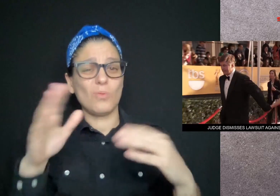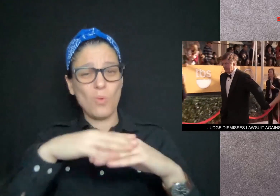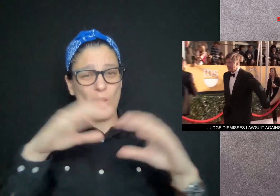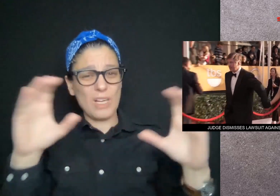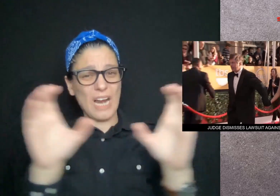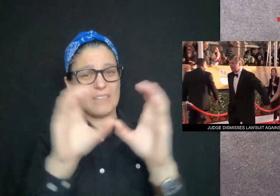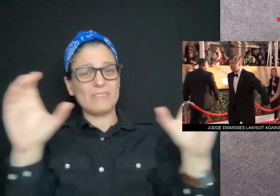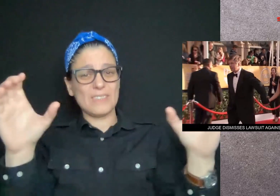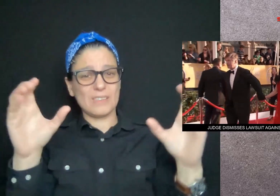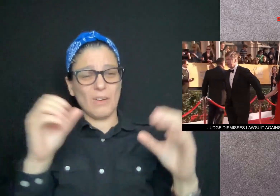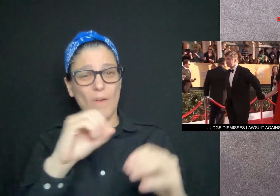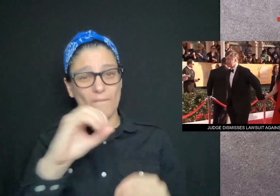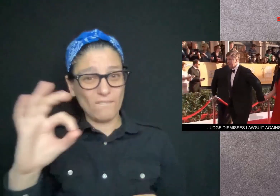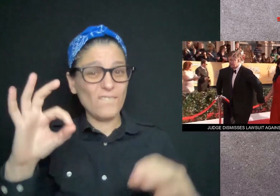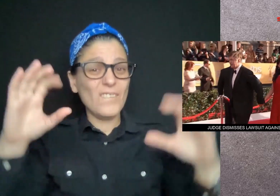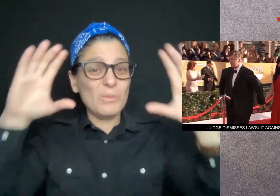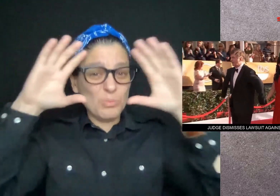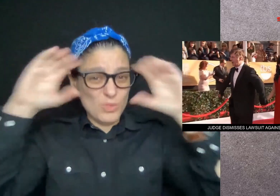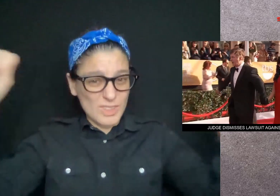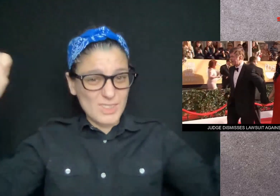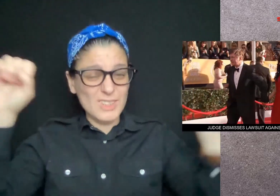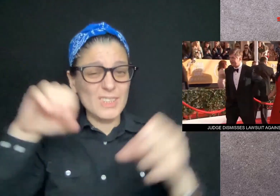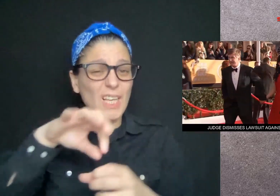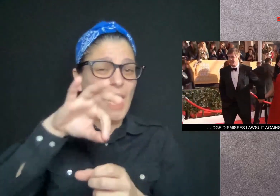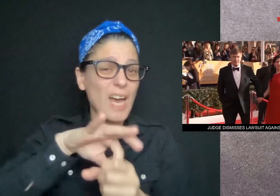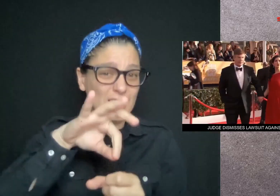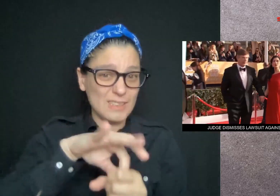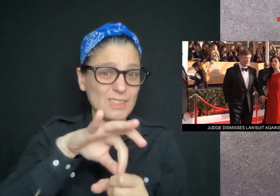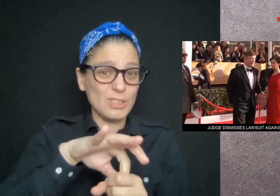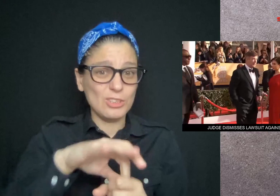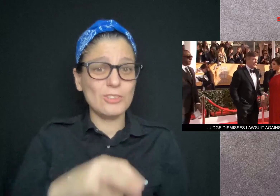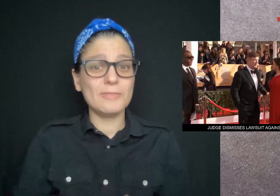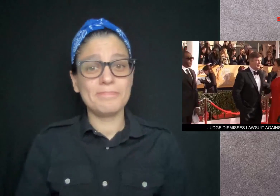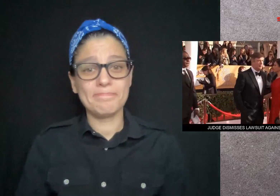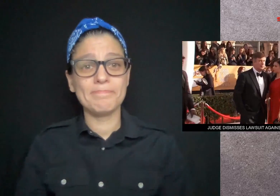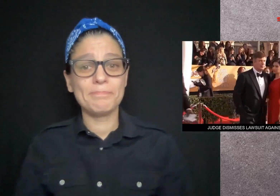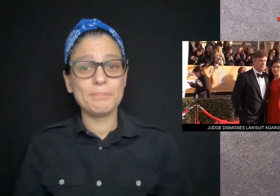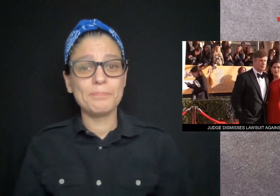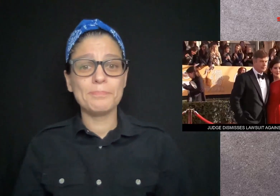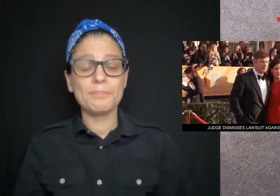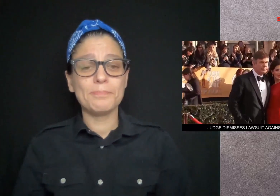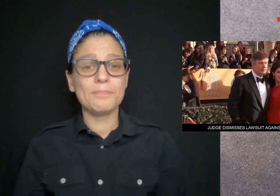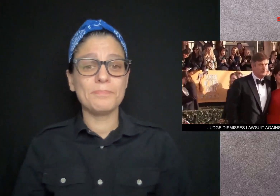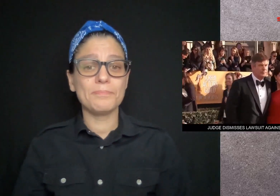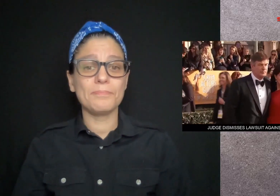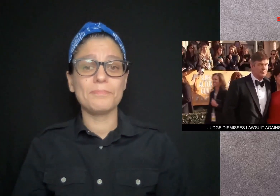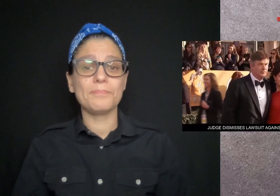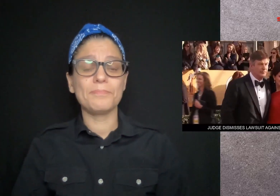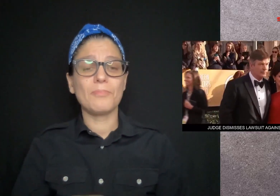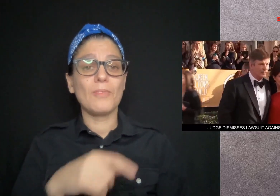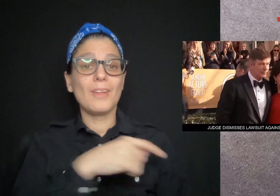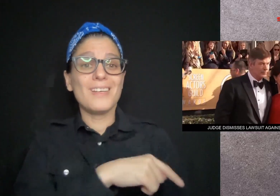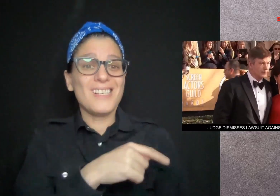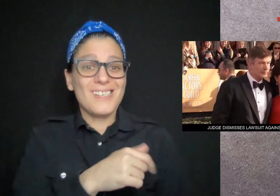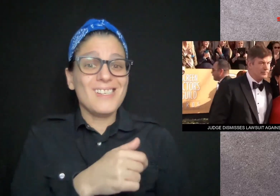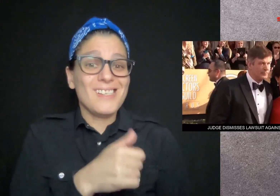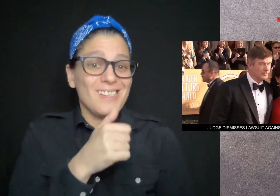and an assault on the certification of the presidential election